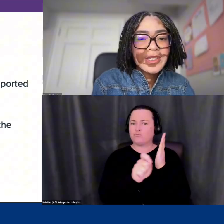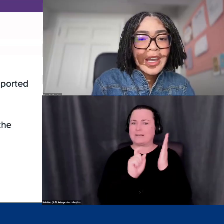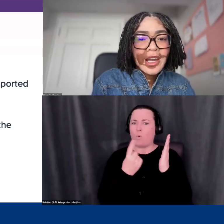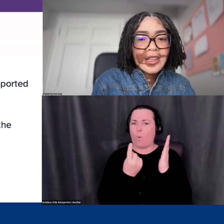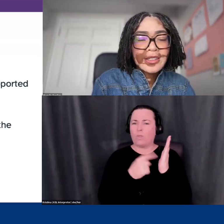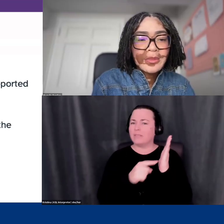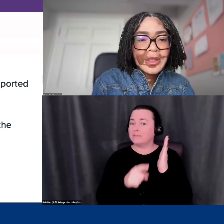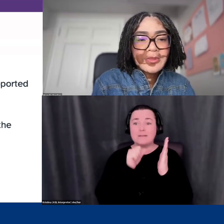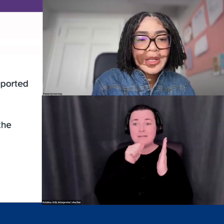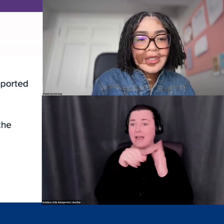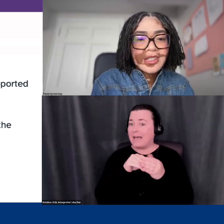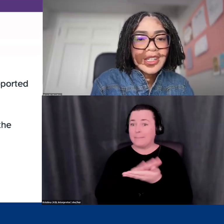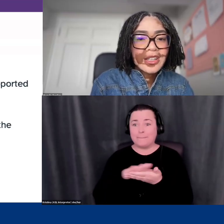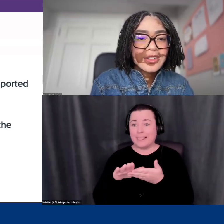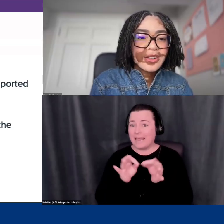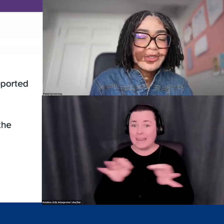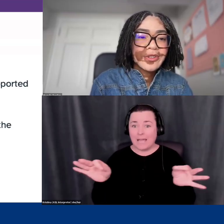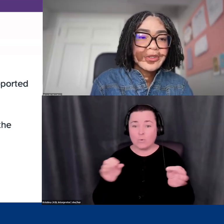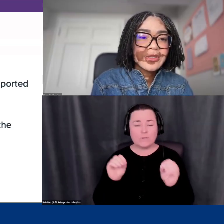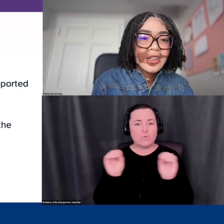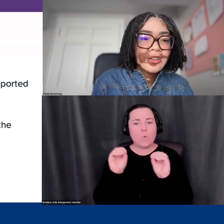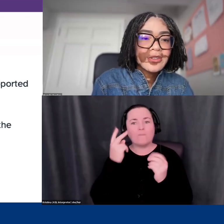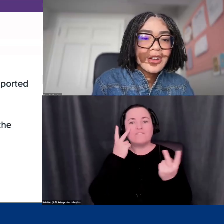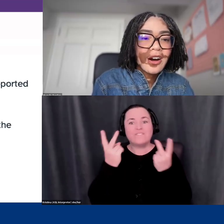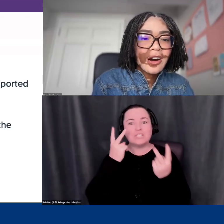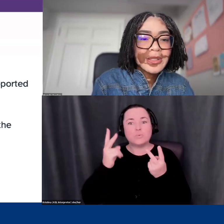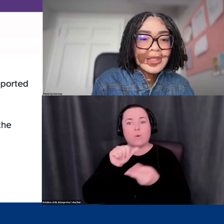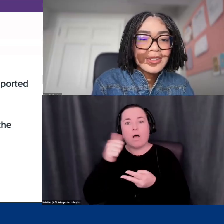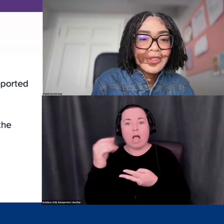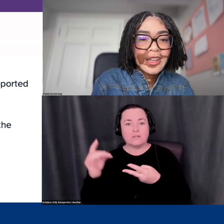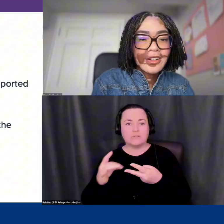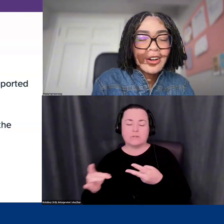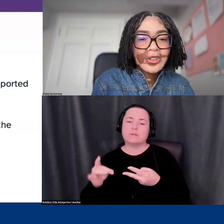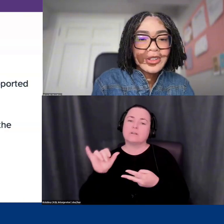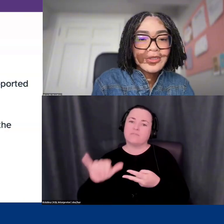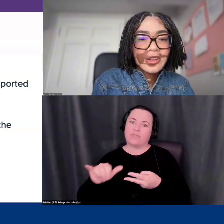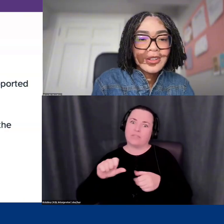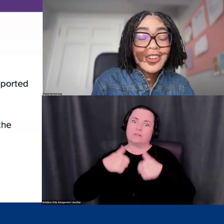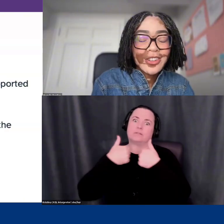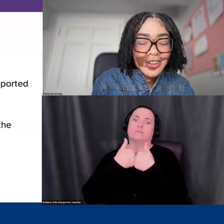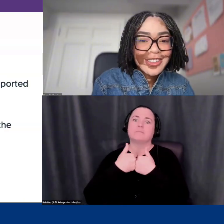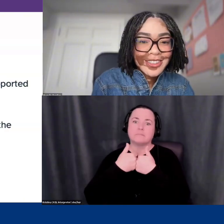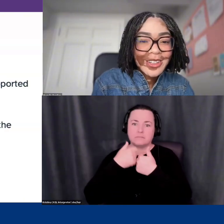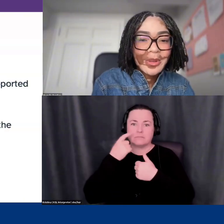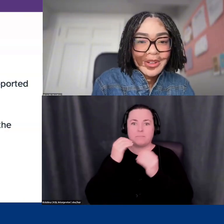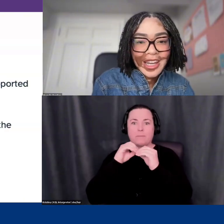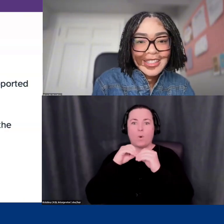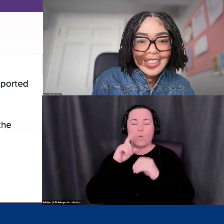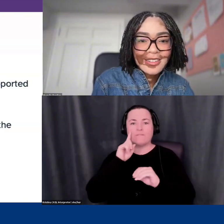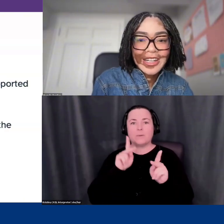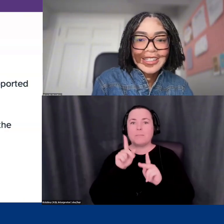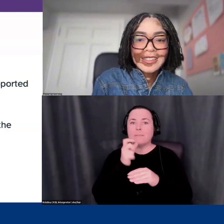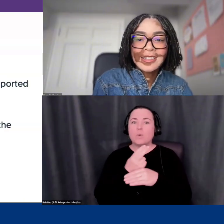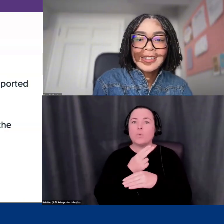And this can be especially challenging for folks that use augmentative and alternative communication devices.